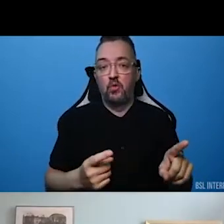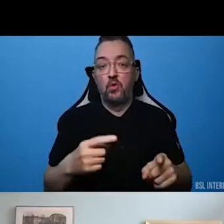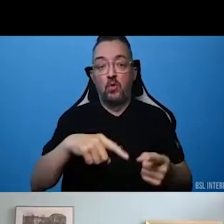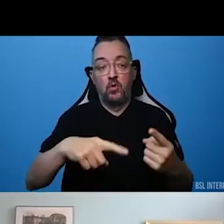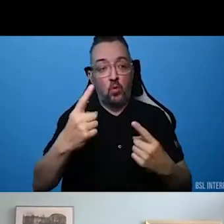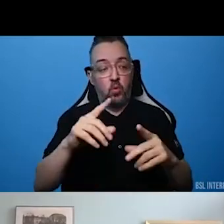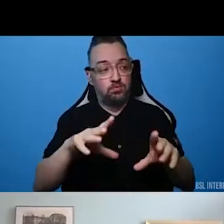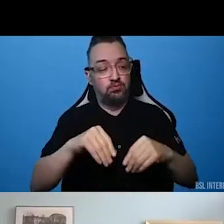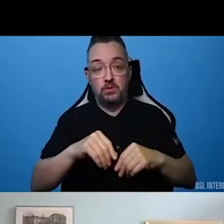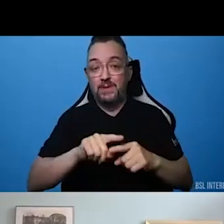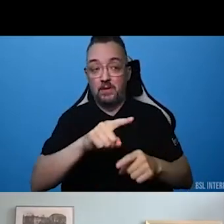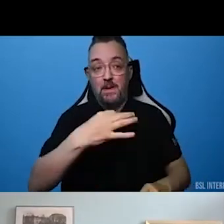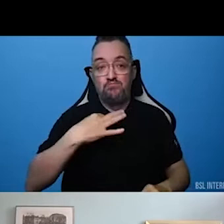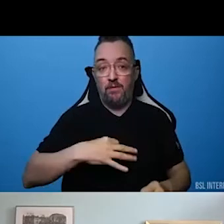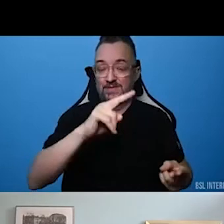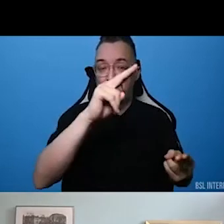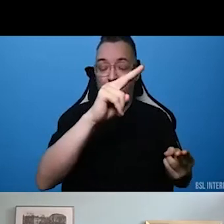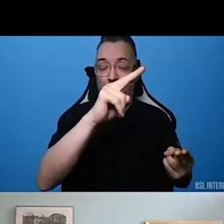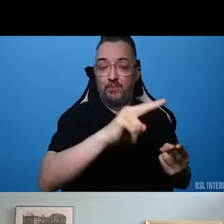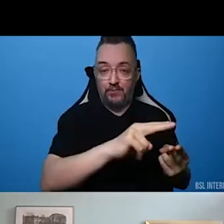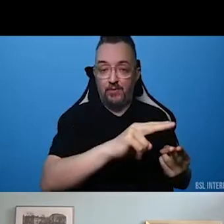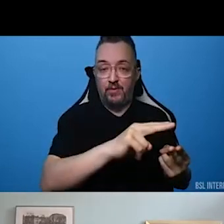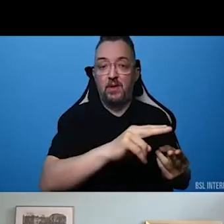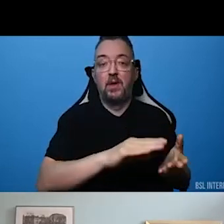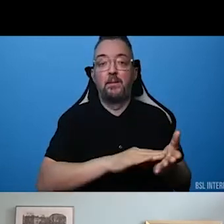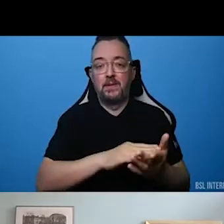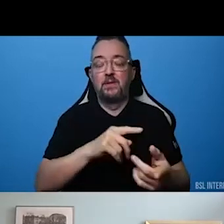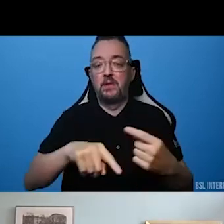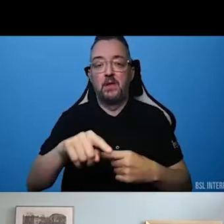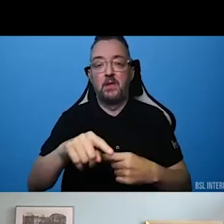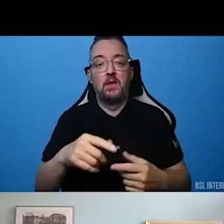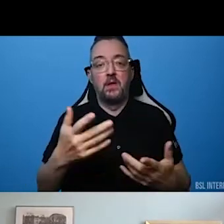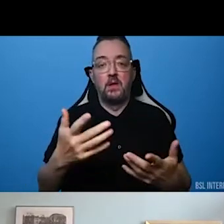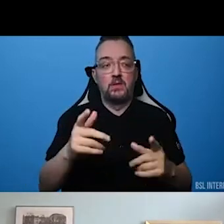decreasing the profits gained from the sugar trade would take away the major justification of slavery.